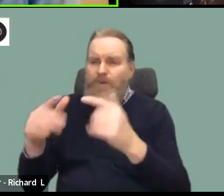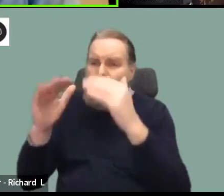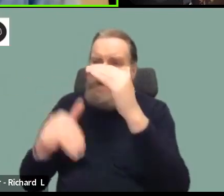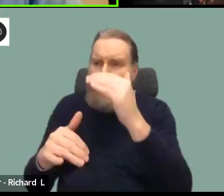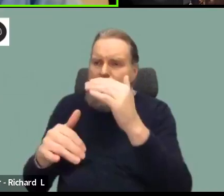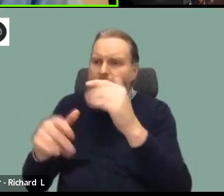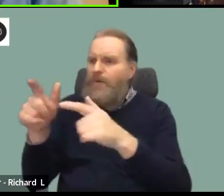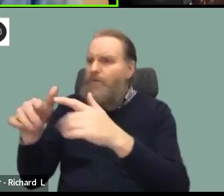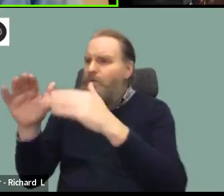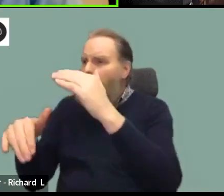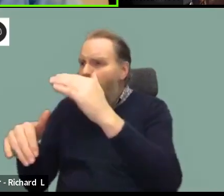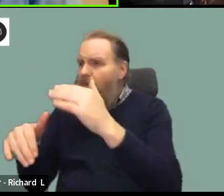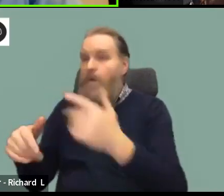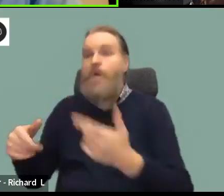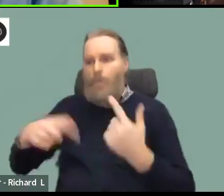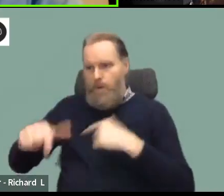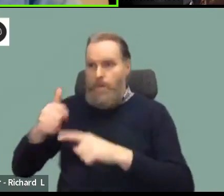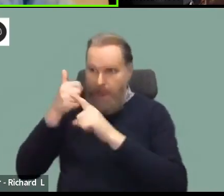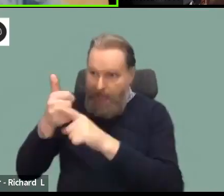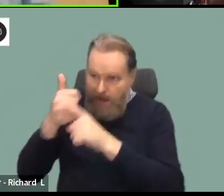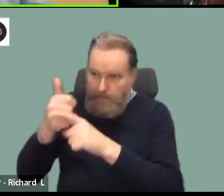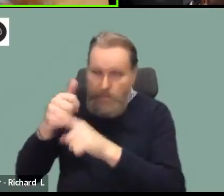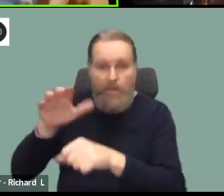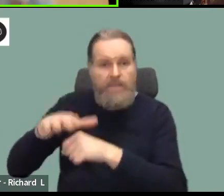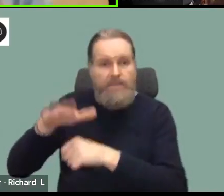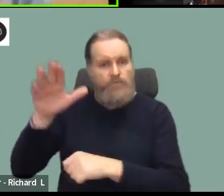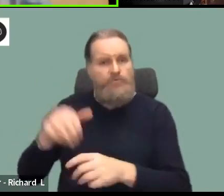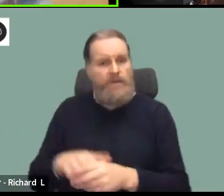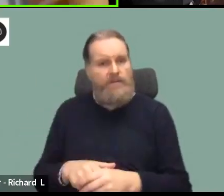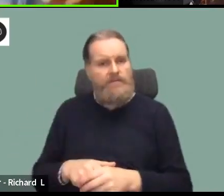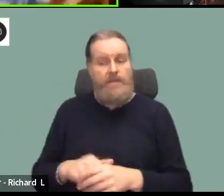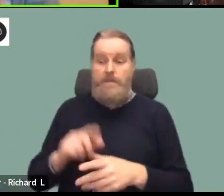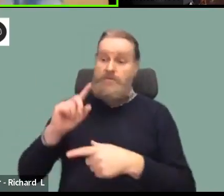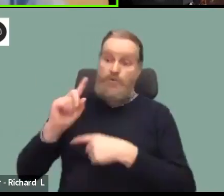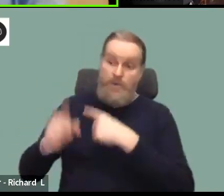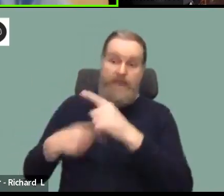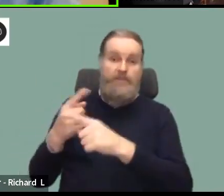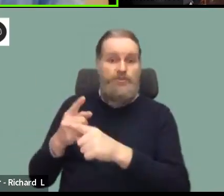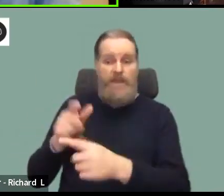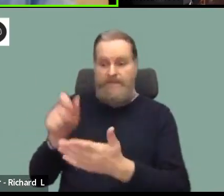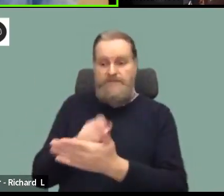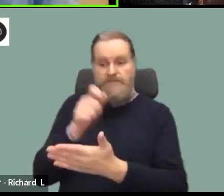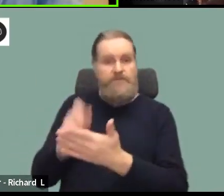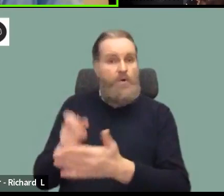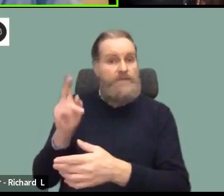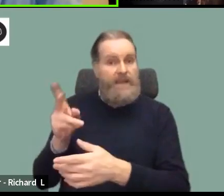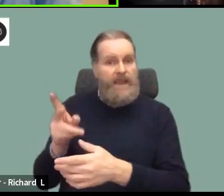for you but will be there to o help you next time we will be on the call have will be outside leafleting. So we're going to be a sick day.